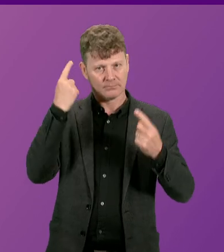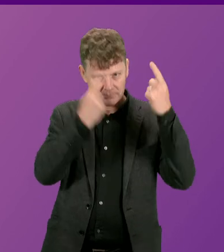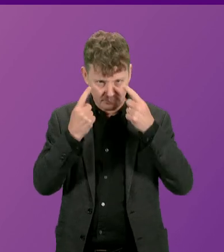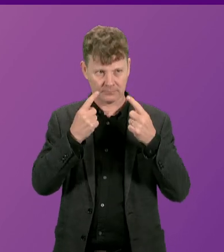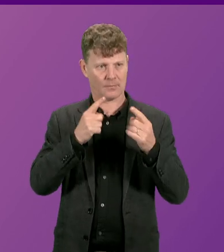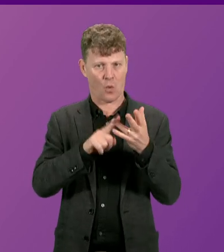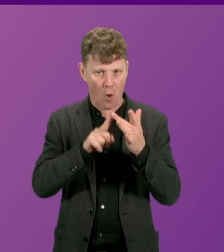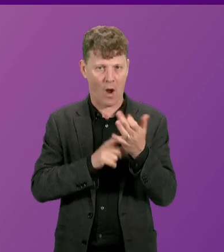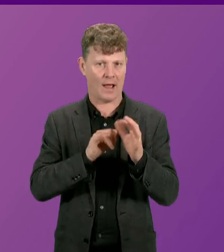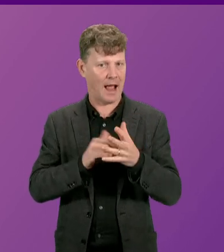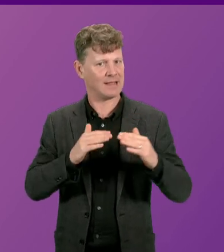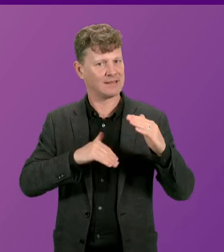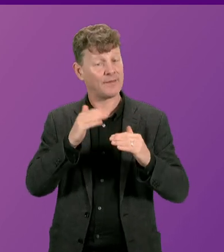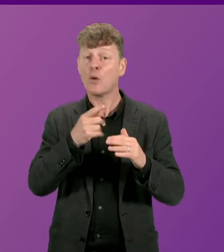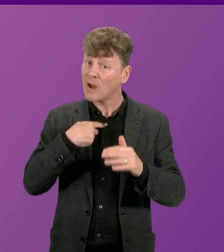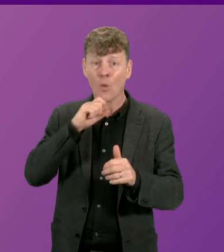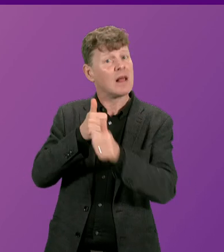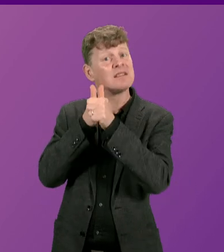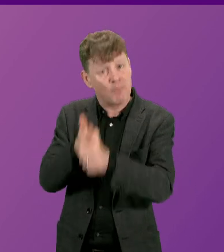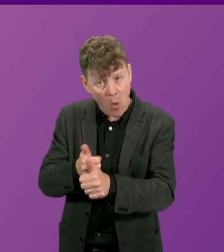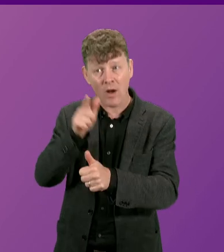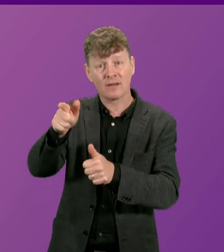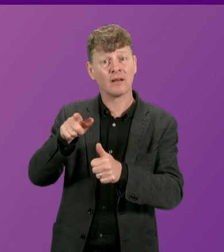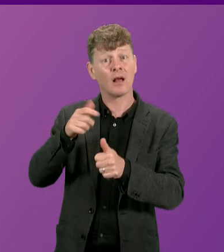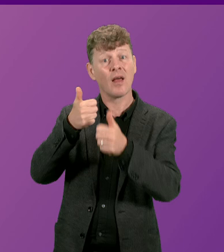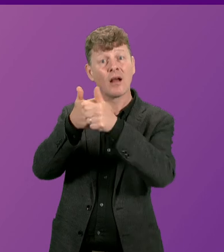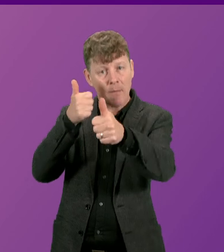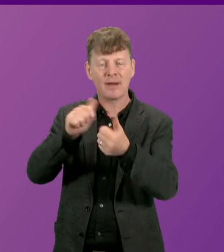We will also support the oil and gas sector to transition to the essential work that we need to